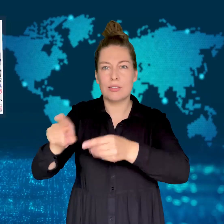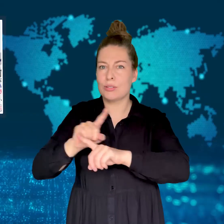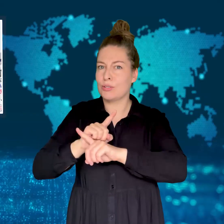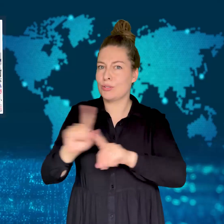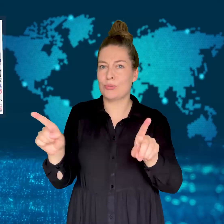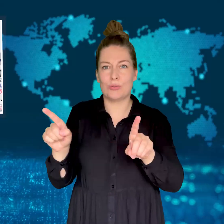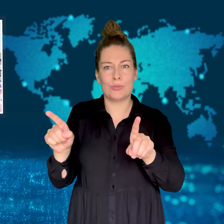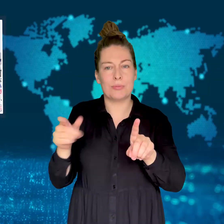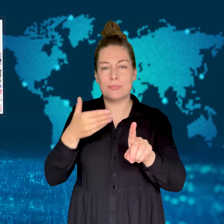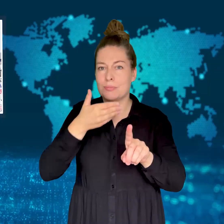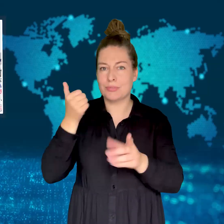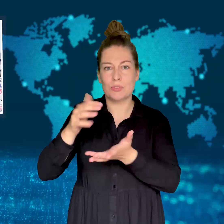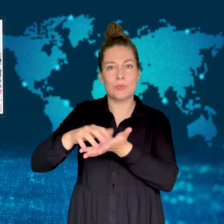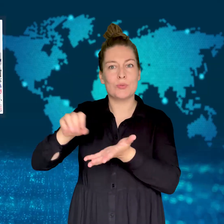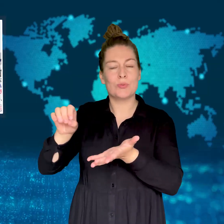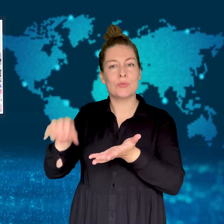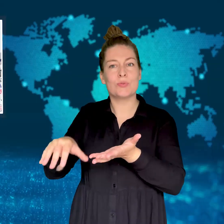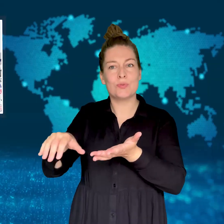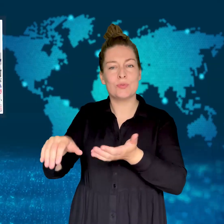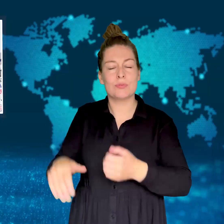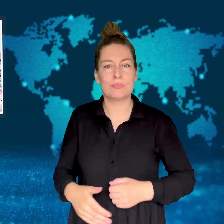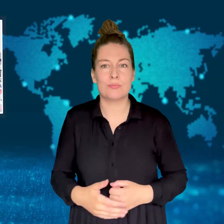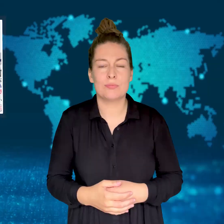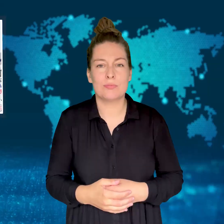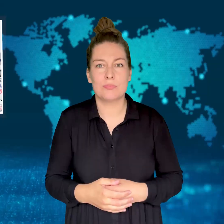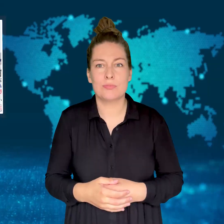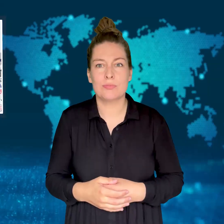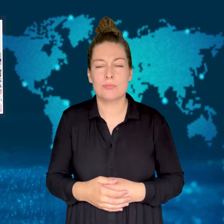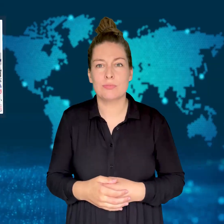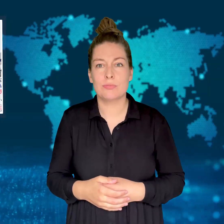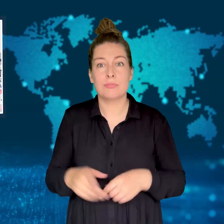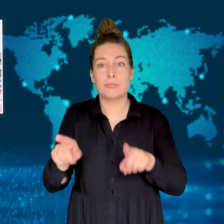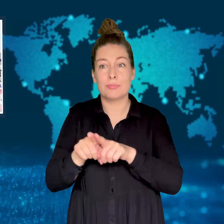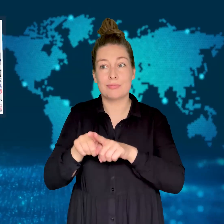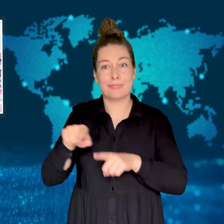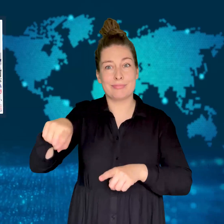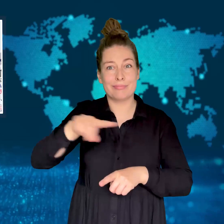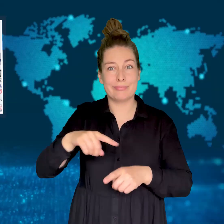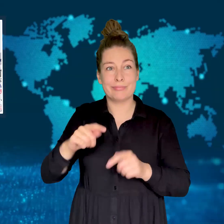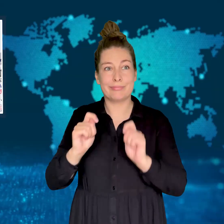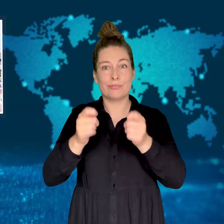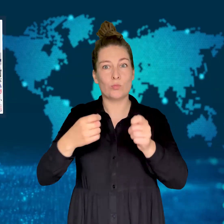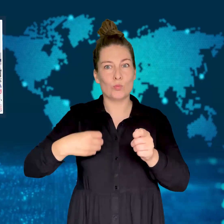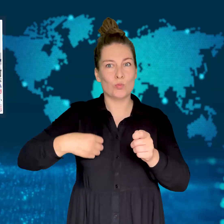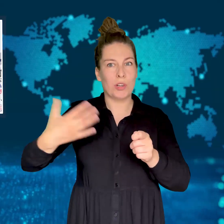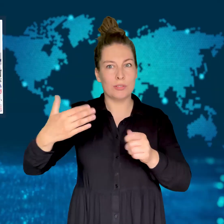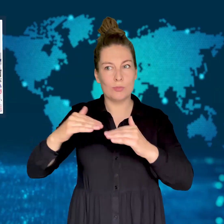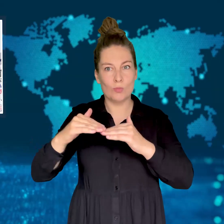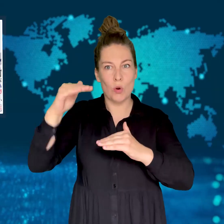The new lawsuit points out that "legacy admissions" gives students